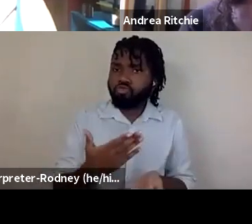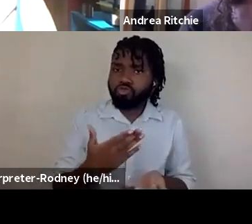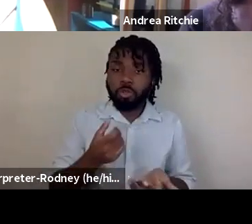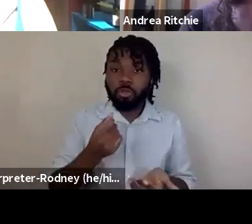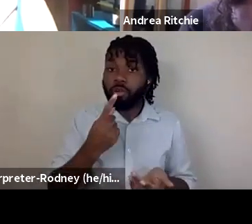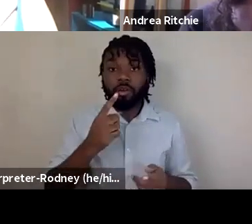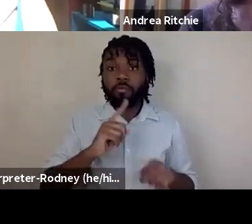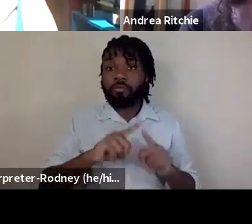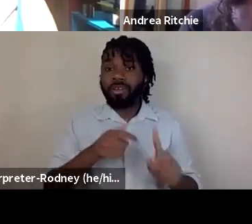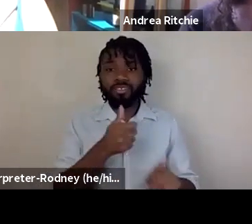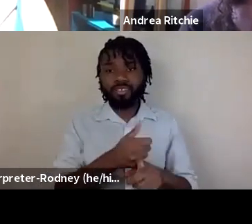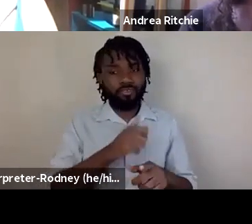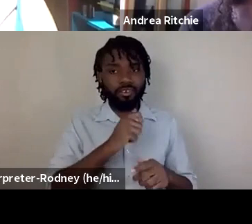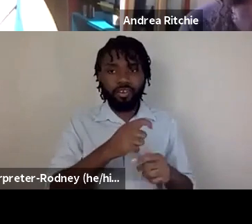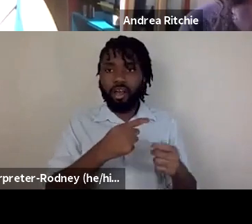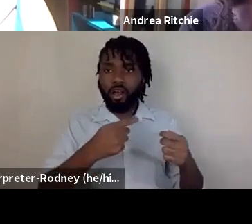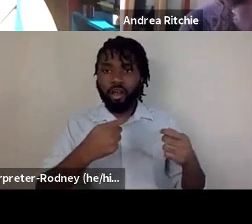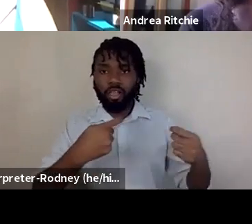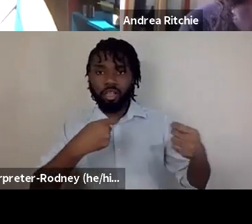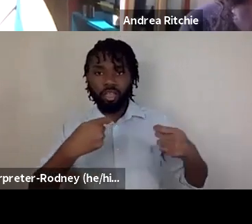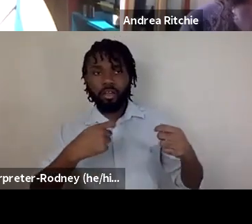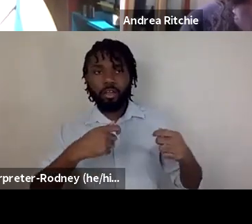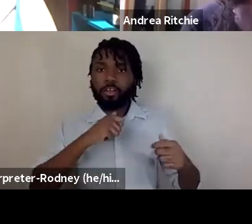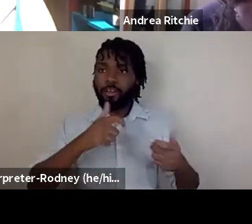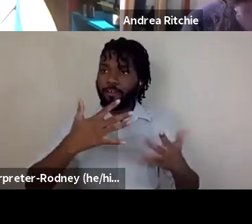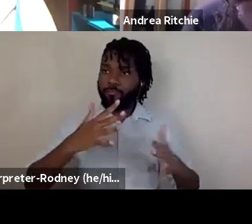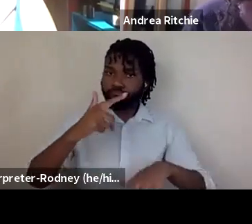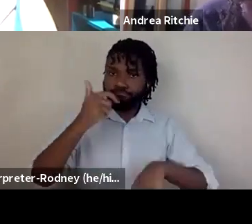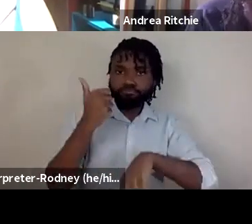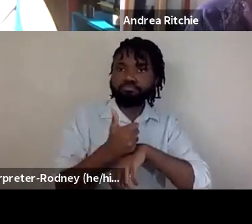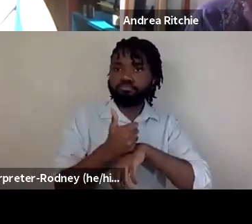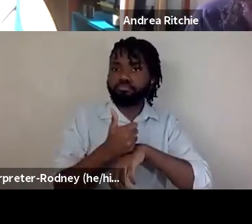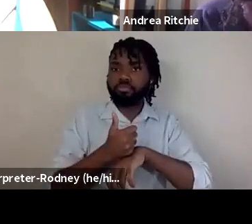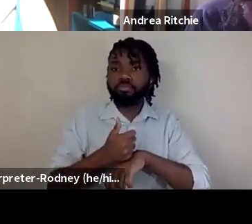nor the absolute, nor are they the only way